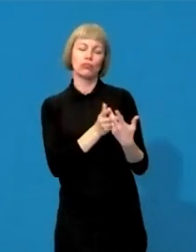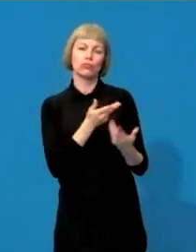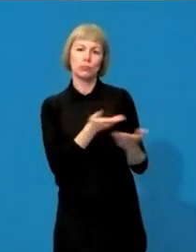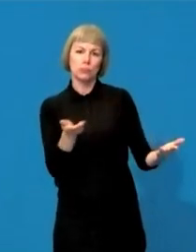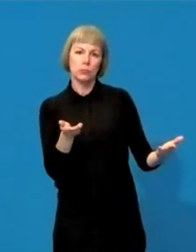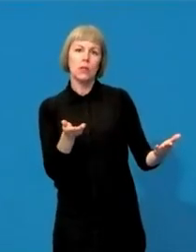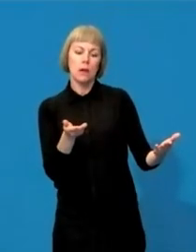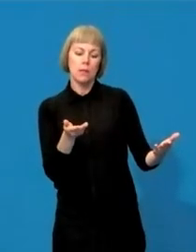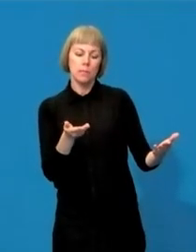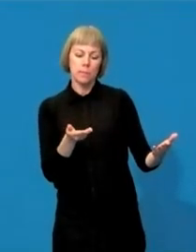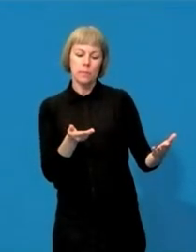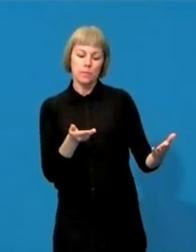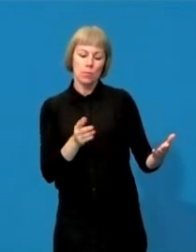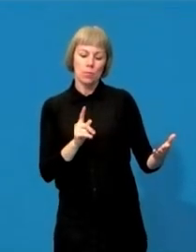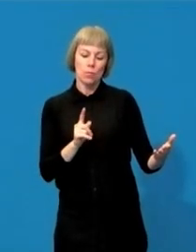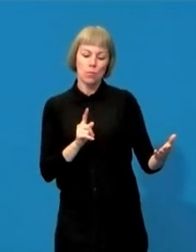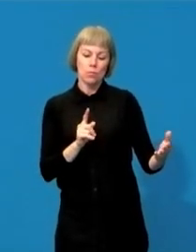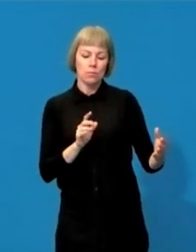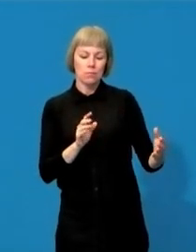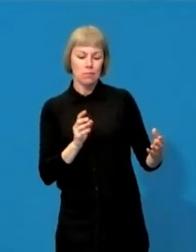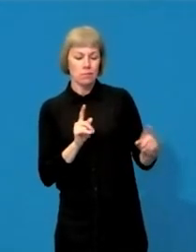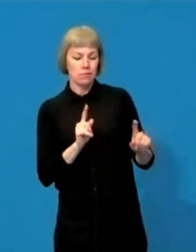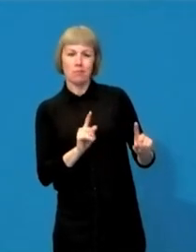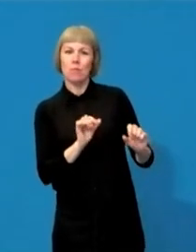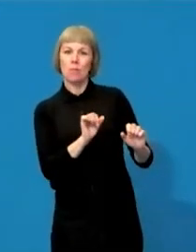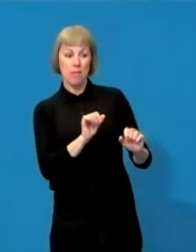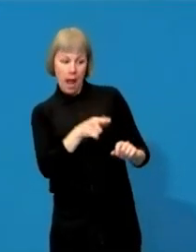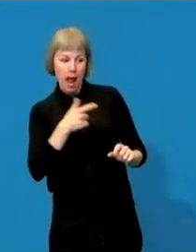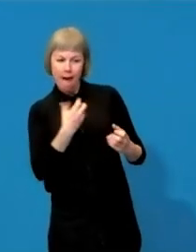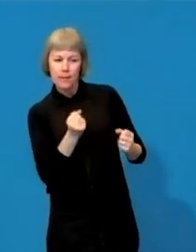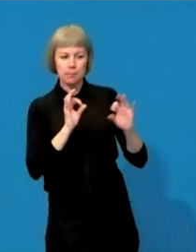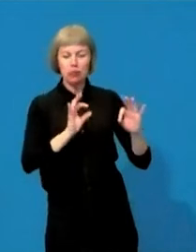specialist tries. You know, like, see they specialise in something. We just let them, you know.